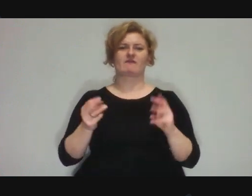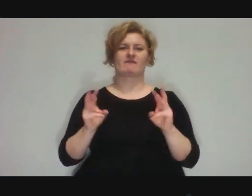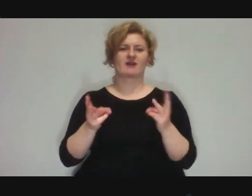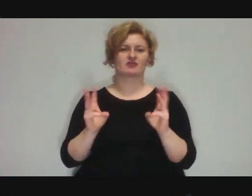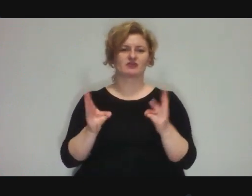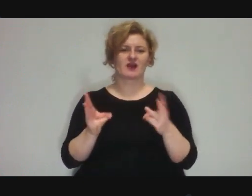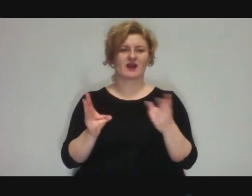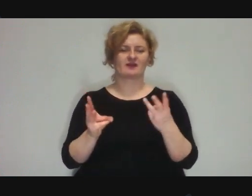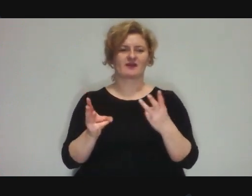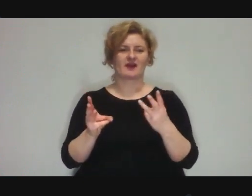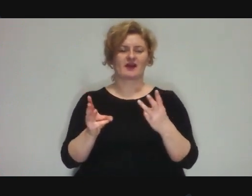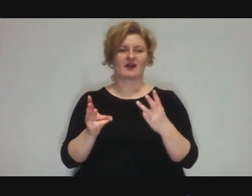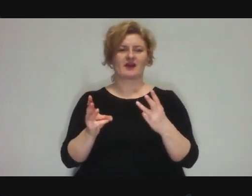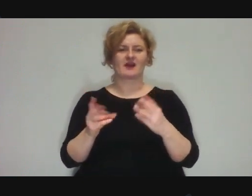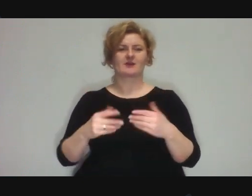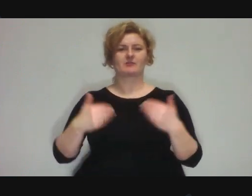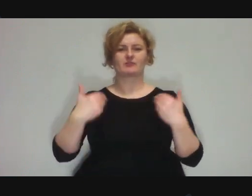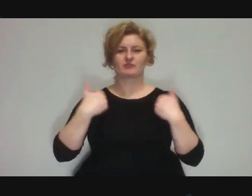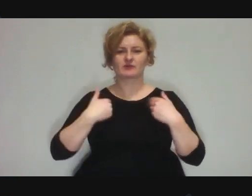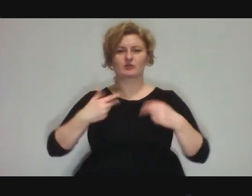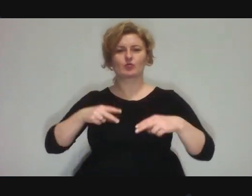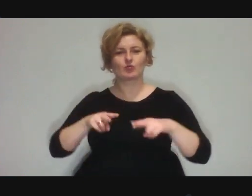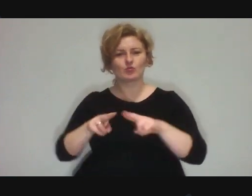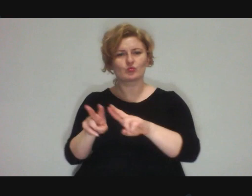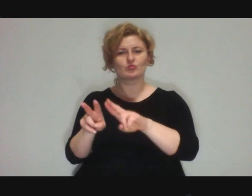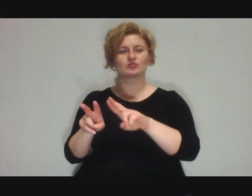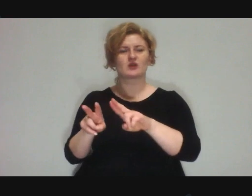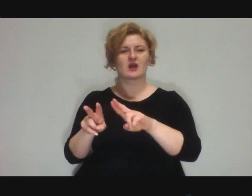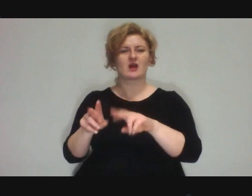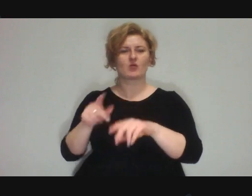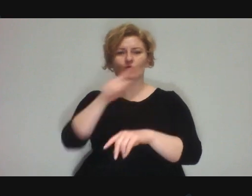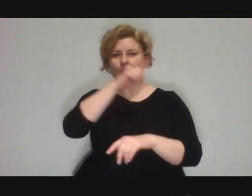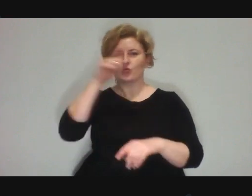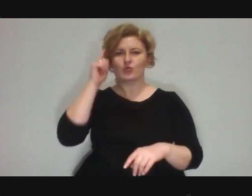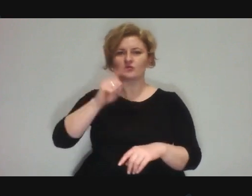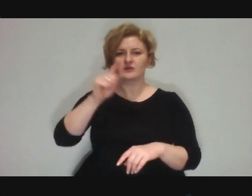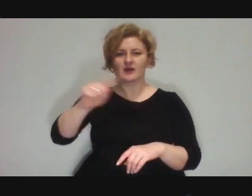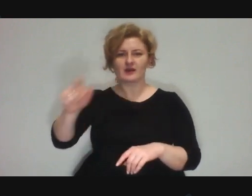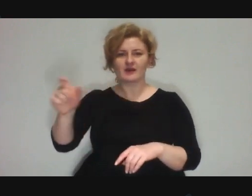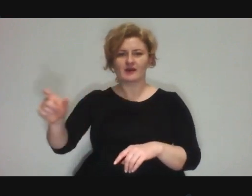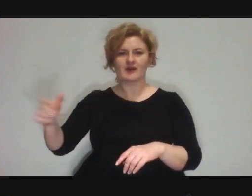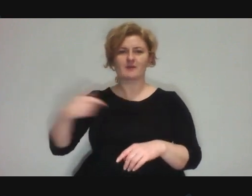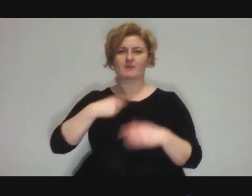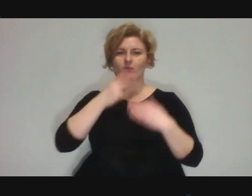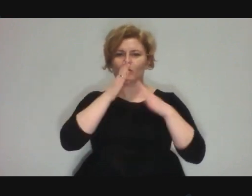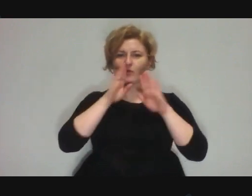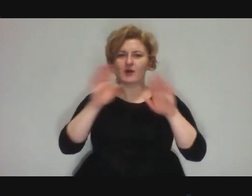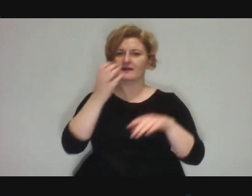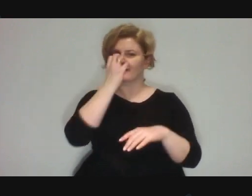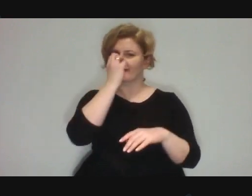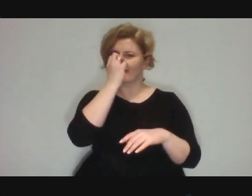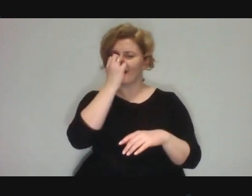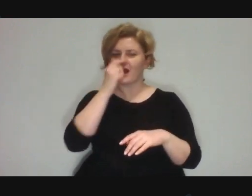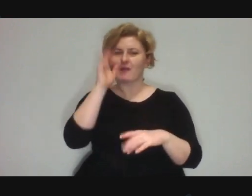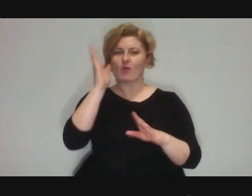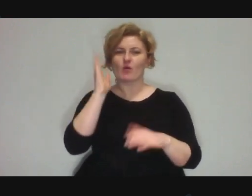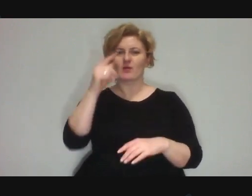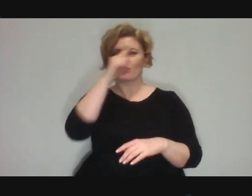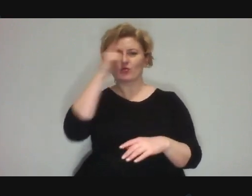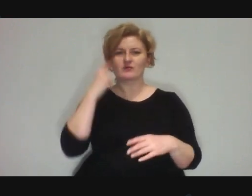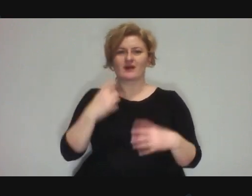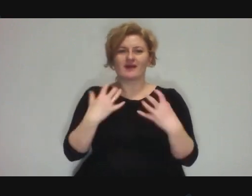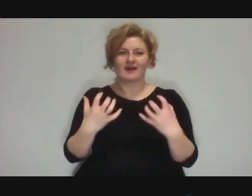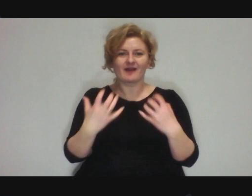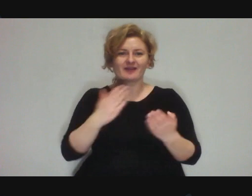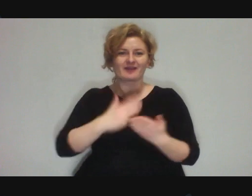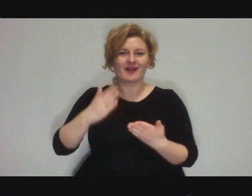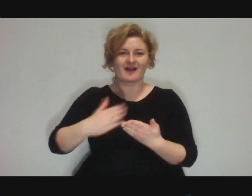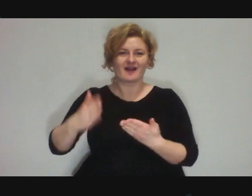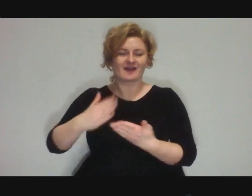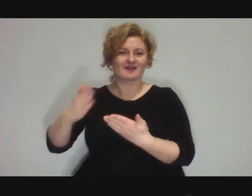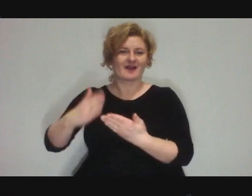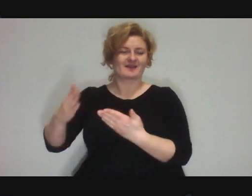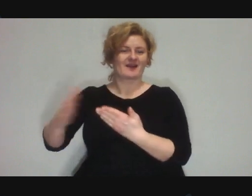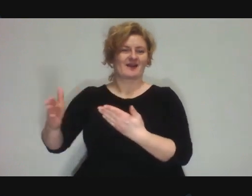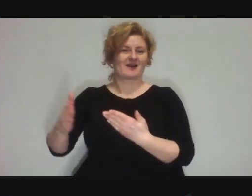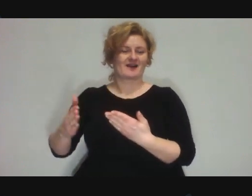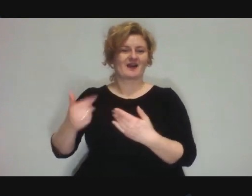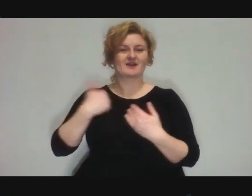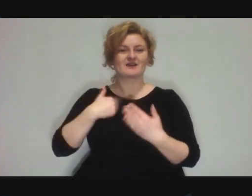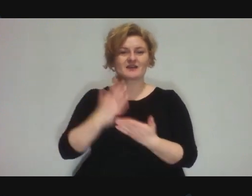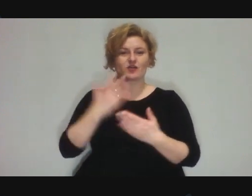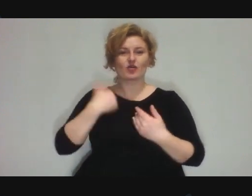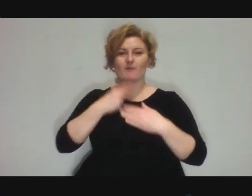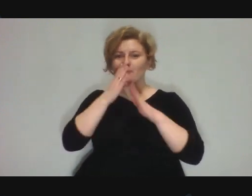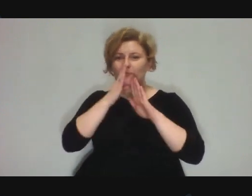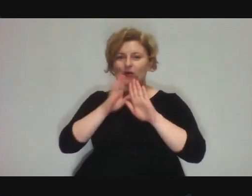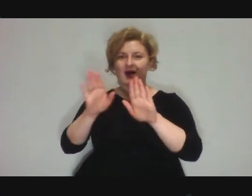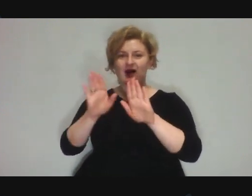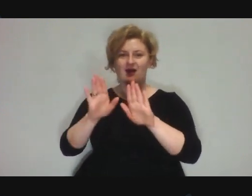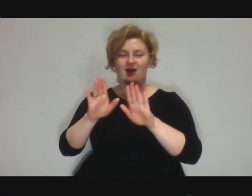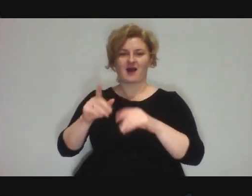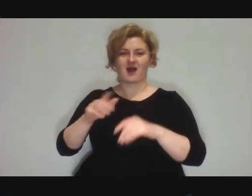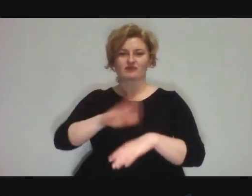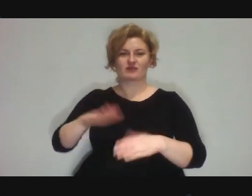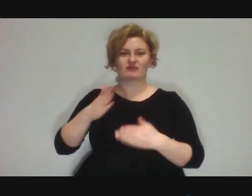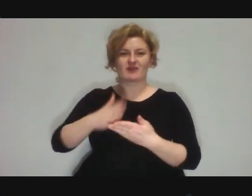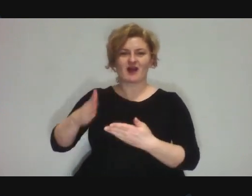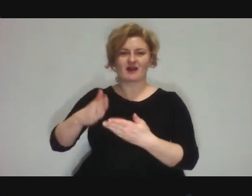there were participants where we just, let's say, showed them the circus, gave them the circus bug, and those kids sort of went on and... and got a bit more into the circus.